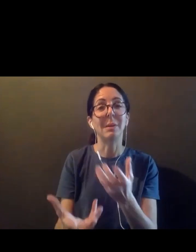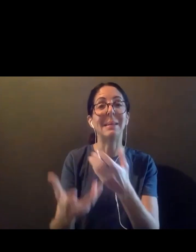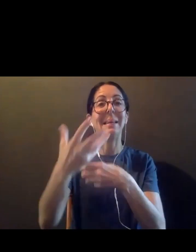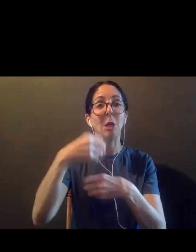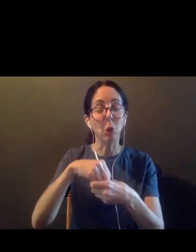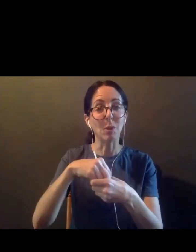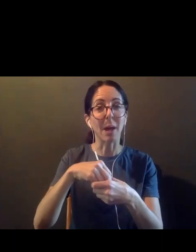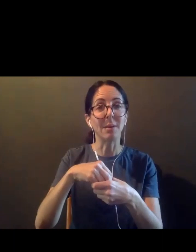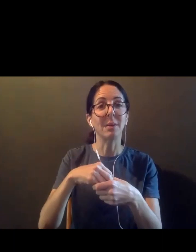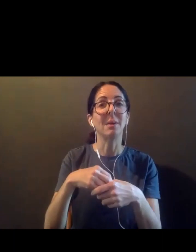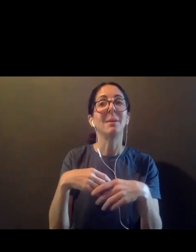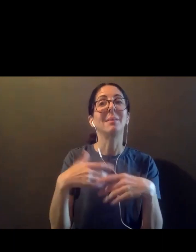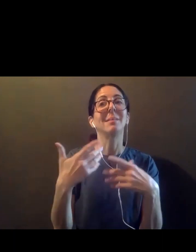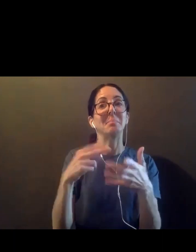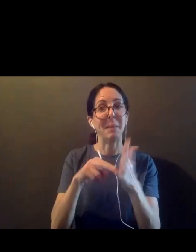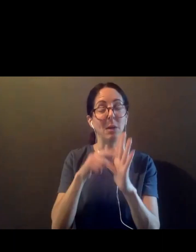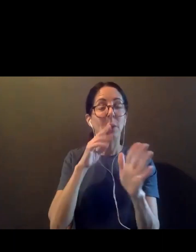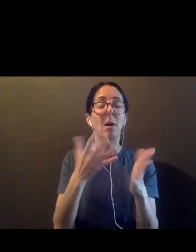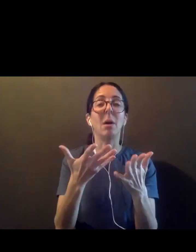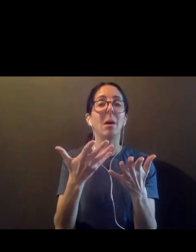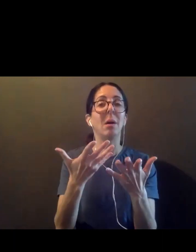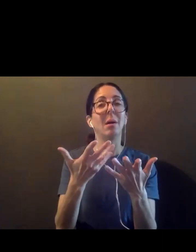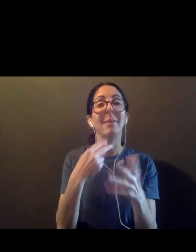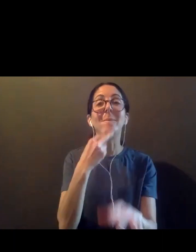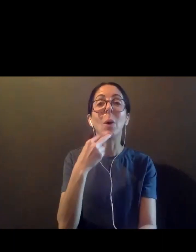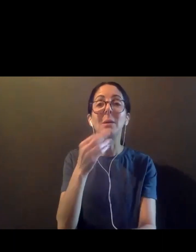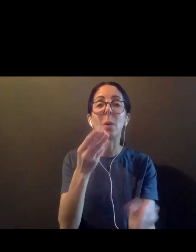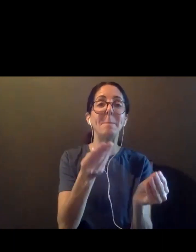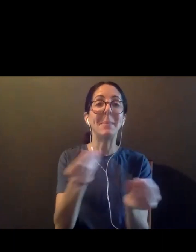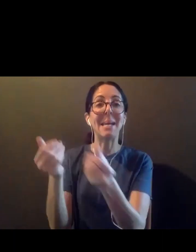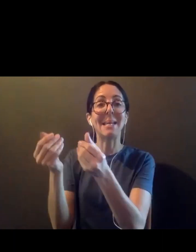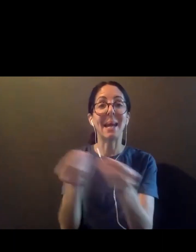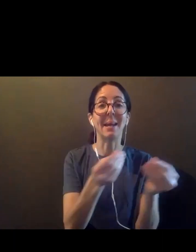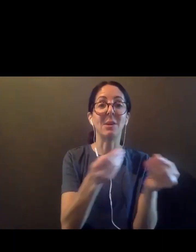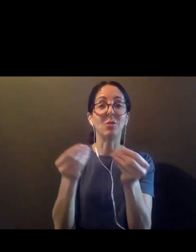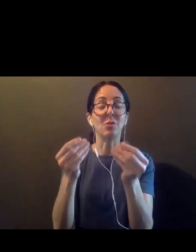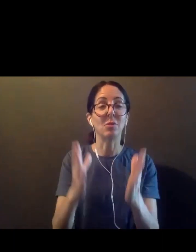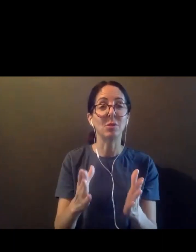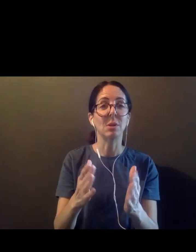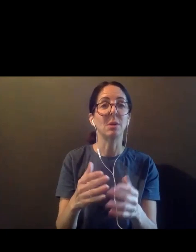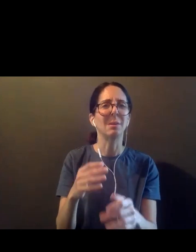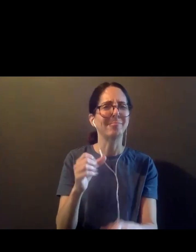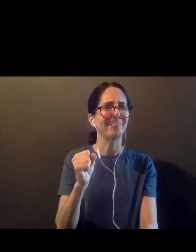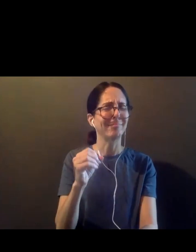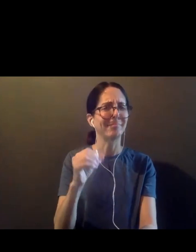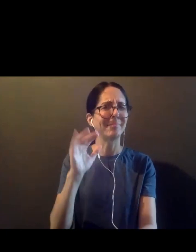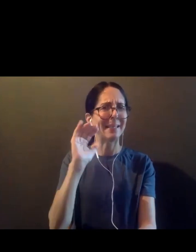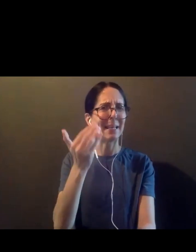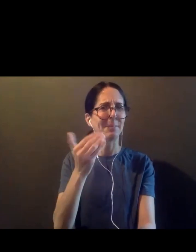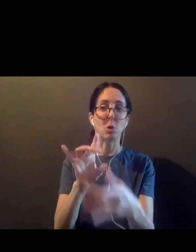serve as mediators or mouthpieces, it sounds like talking about relationship at the core